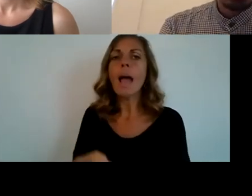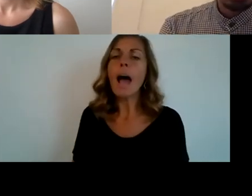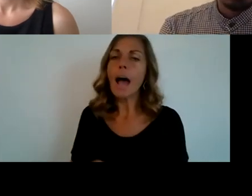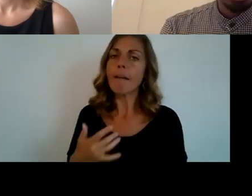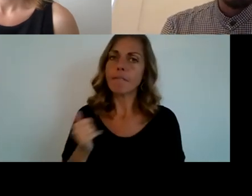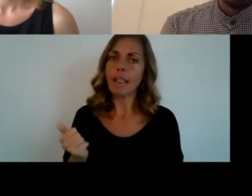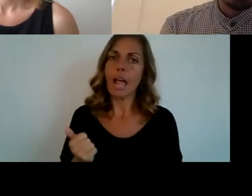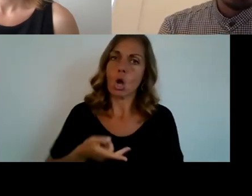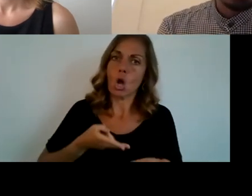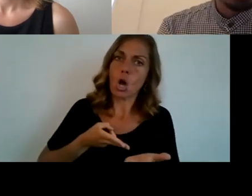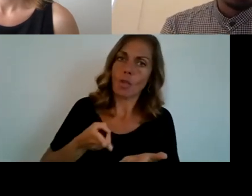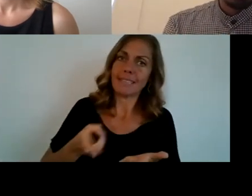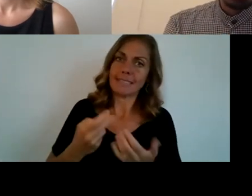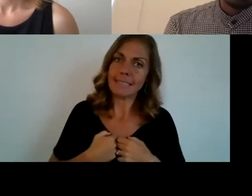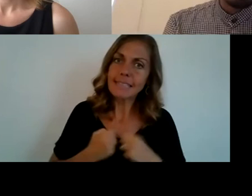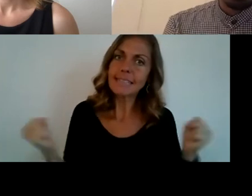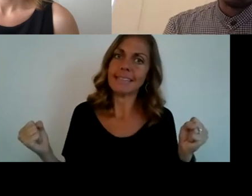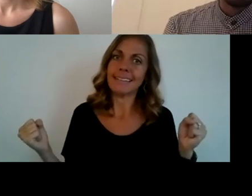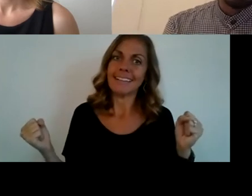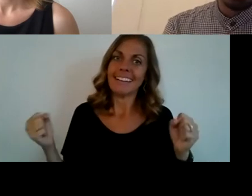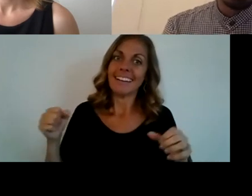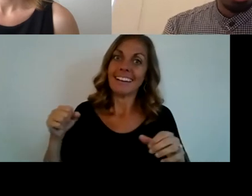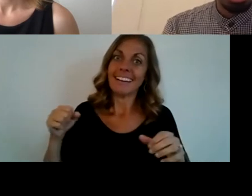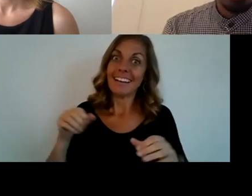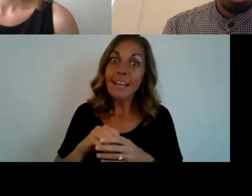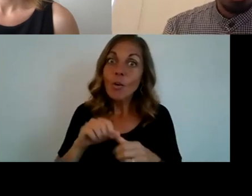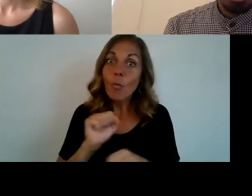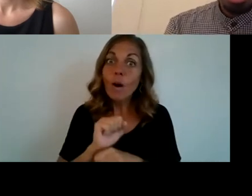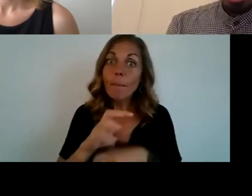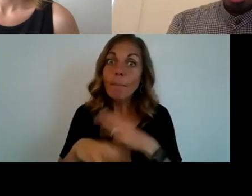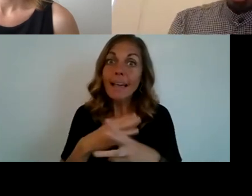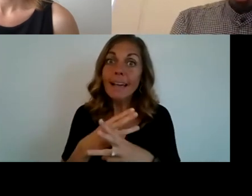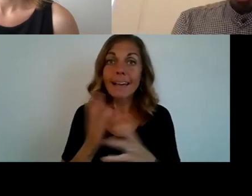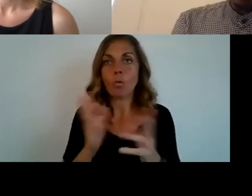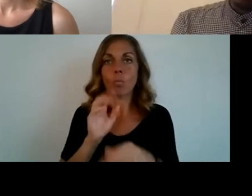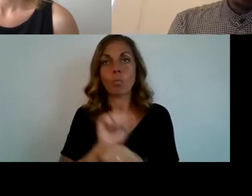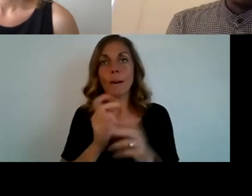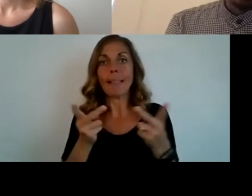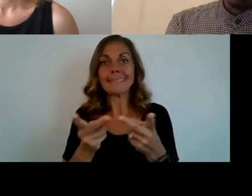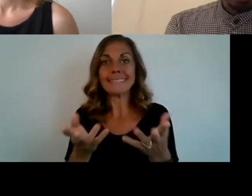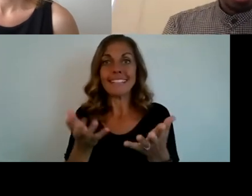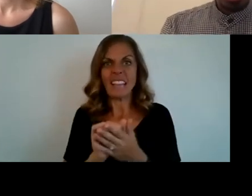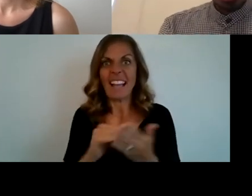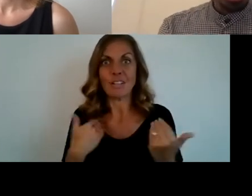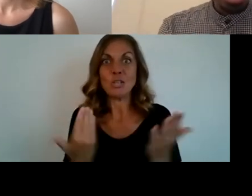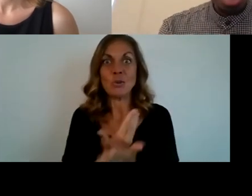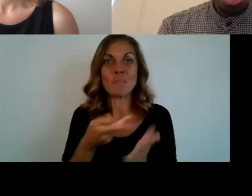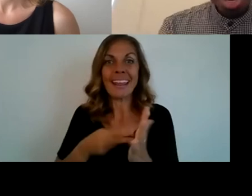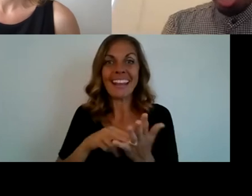and being your full authentic self in the workplace has taken on an entirely new meaning right now. That's for sure. Like it or not.